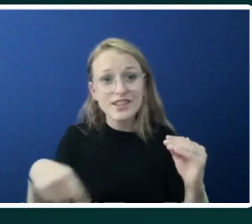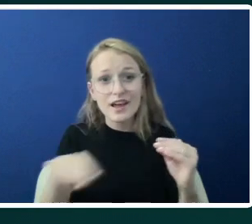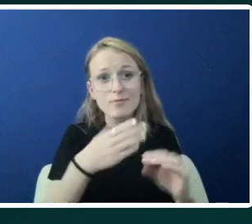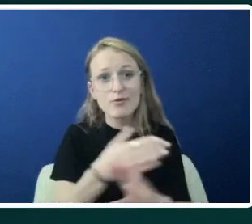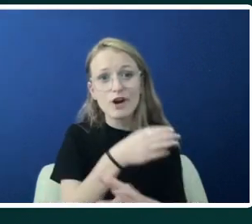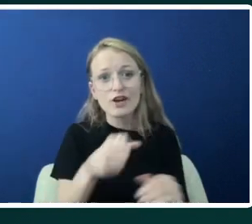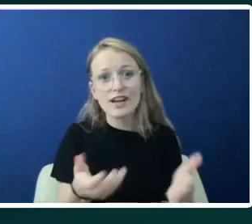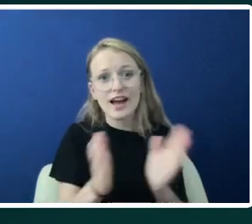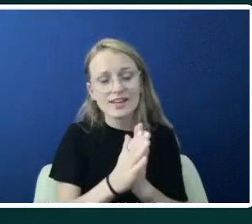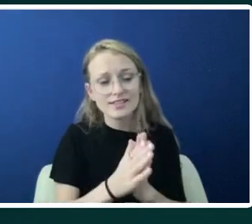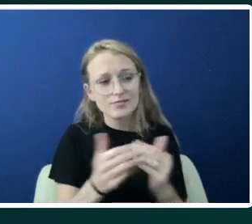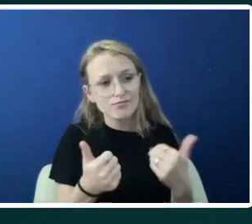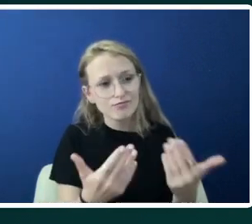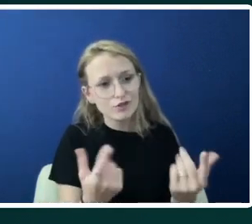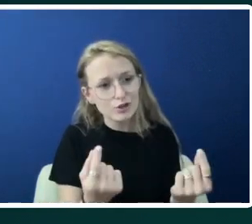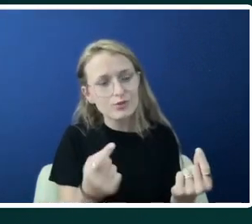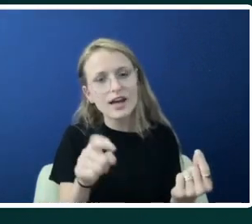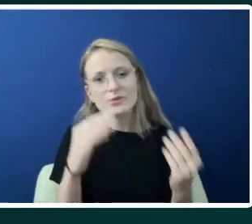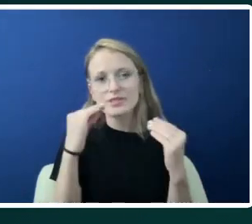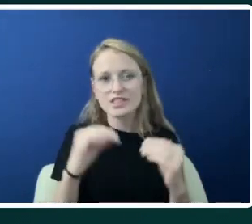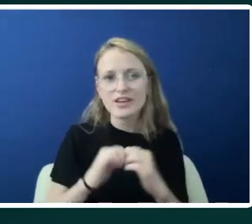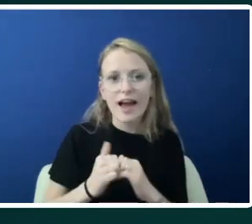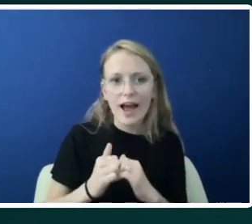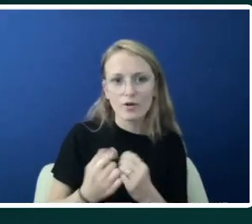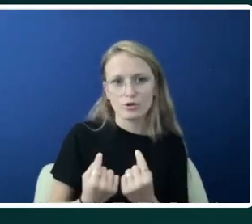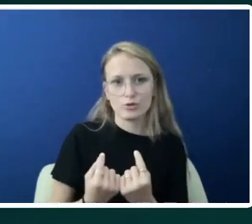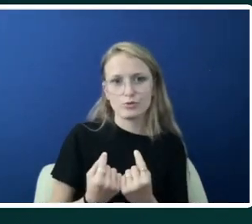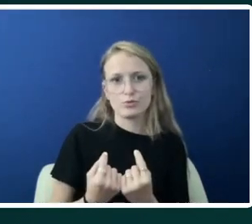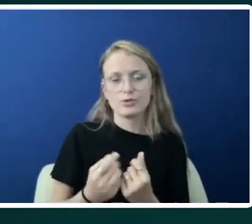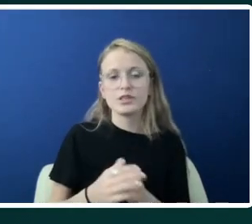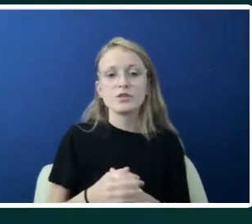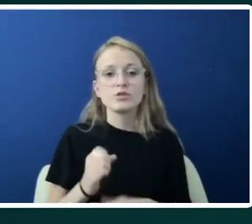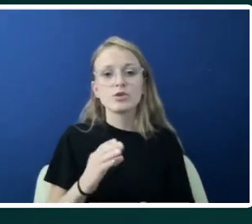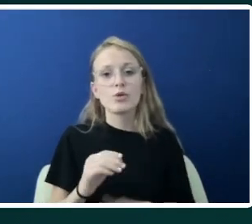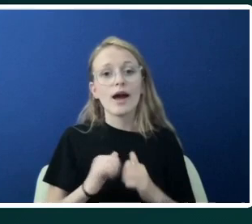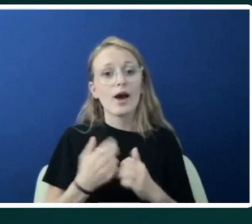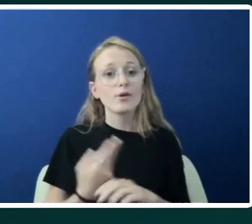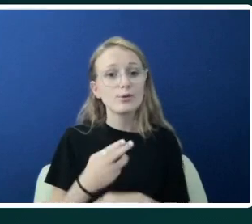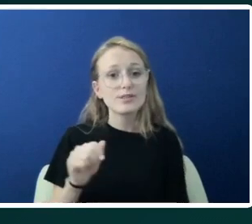I had to teach them how to do it. So, you know how to use AI to create a comic strip. We had to do,